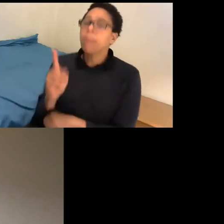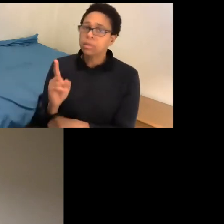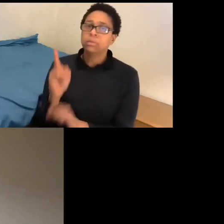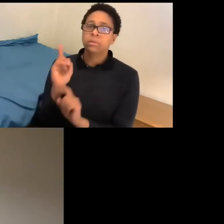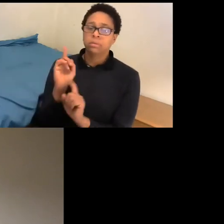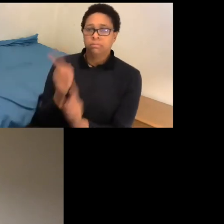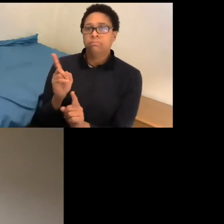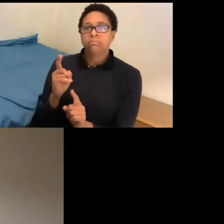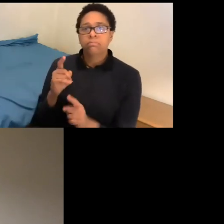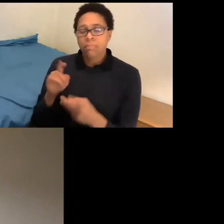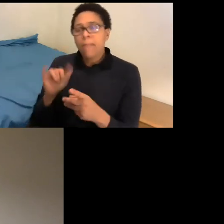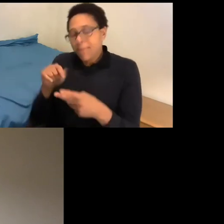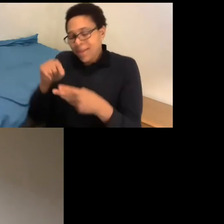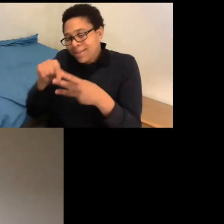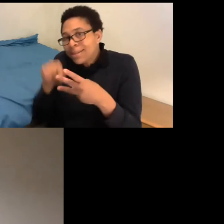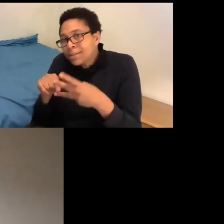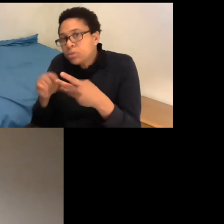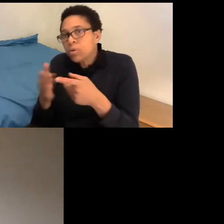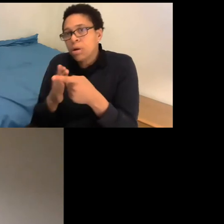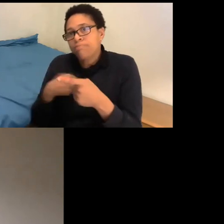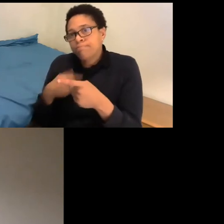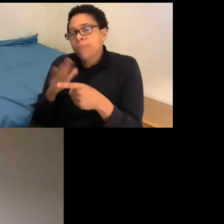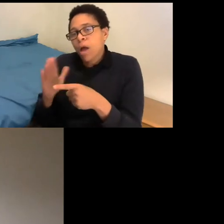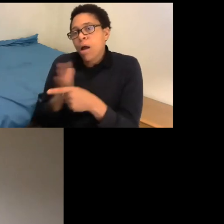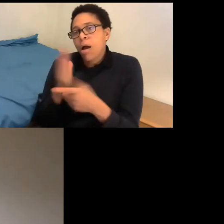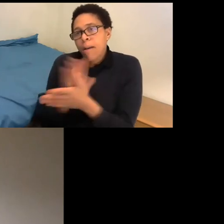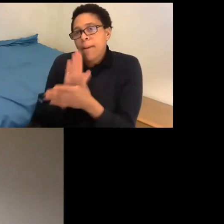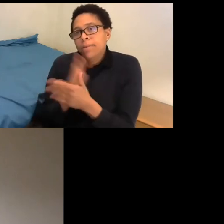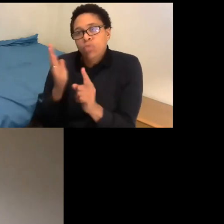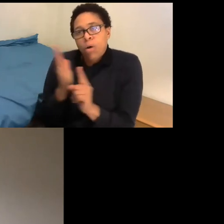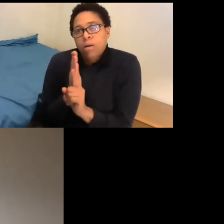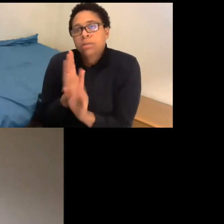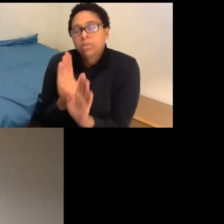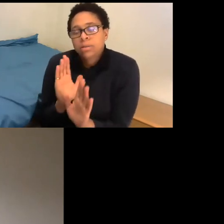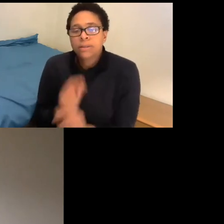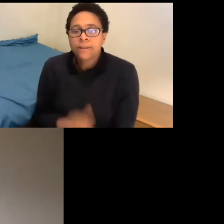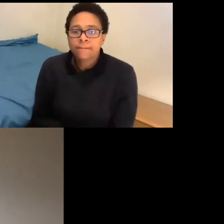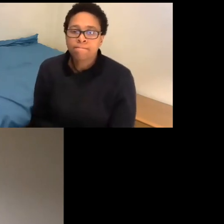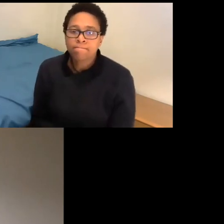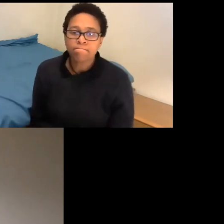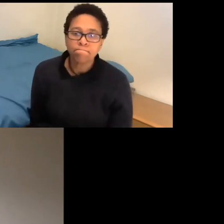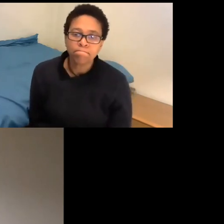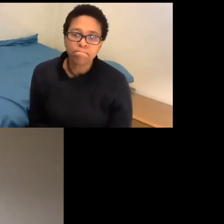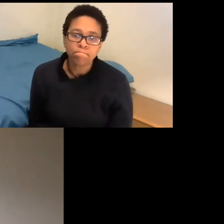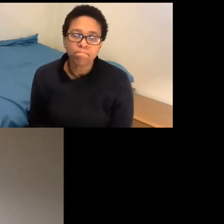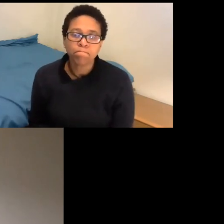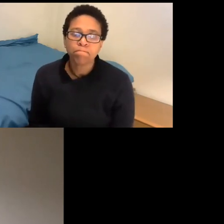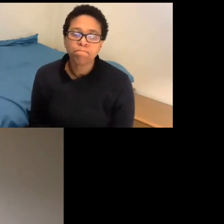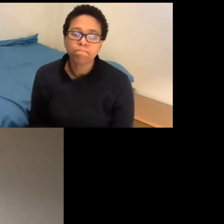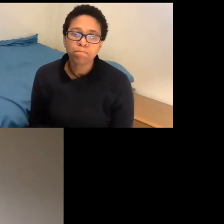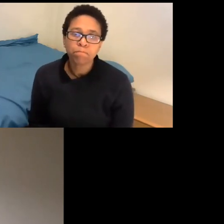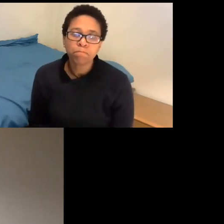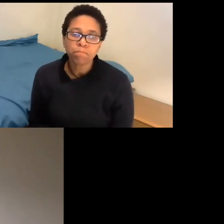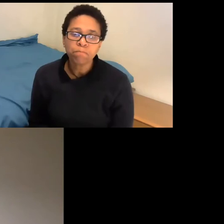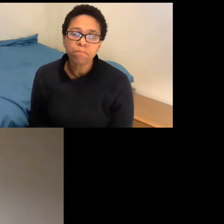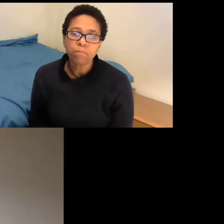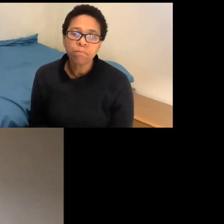Maryanne: Thank you. Okay, next question. So let's go up again.